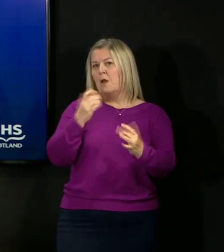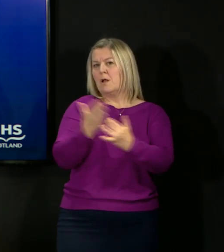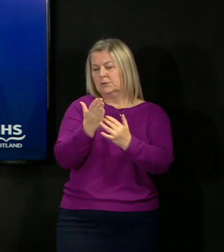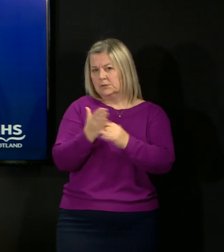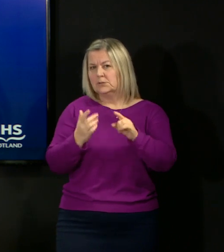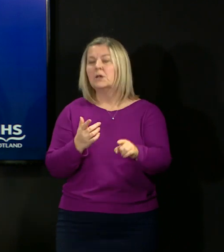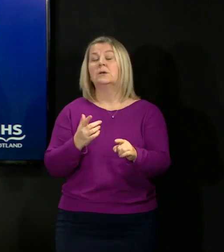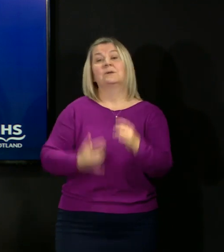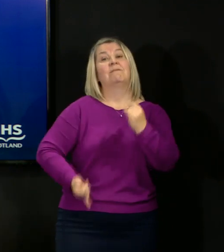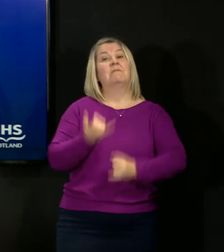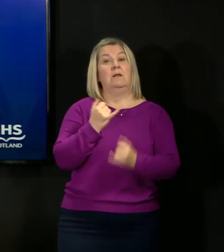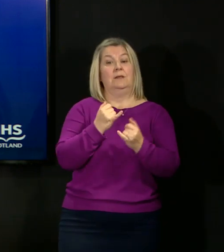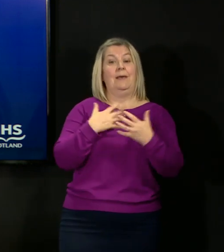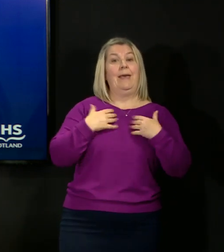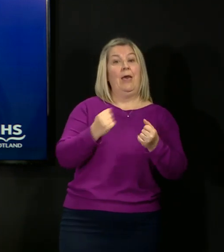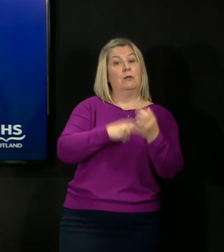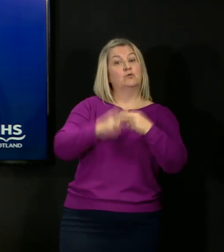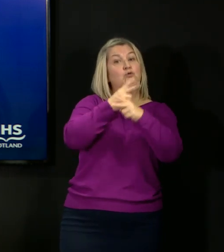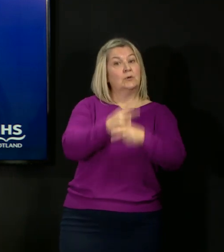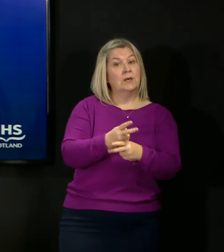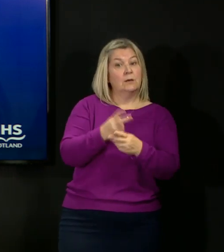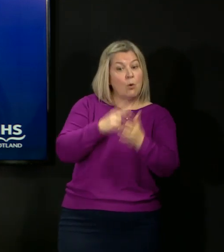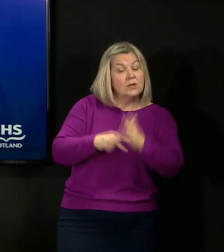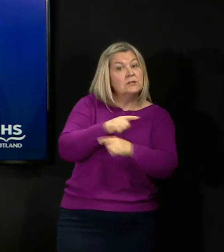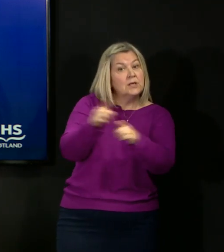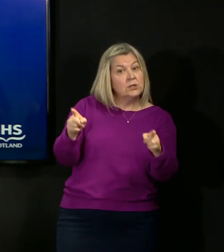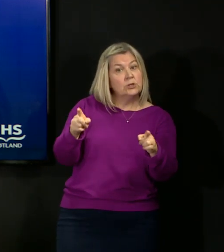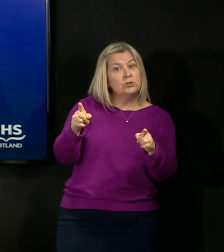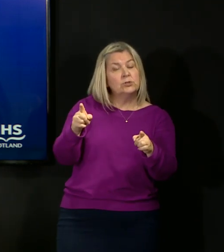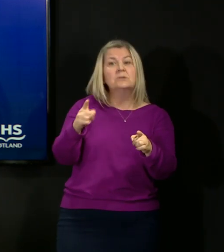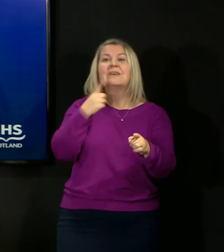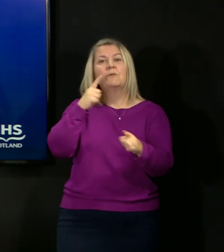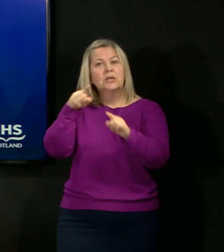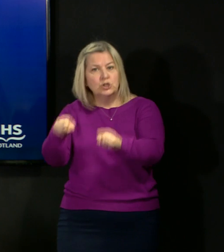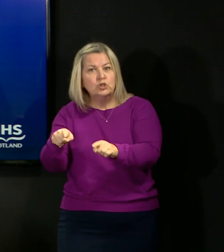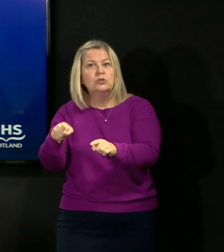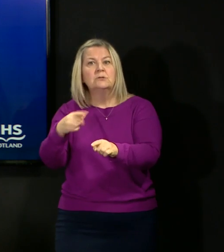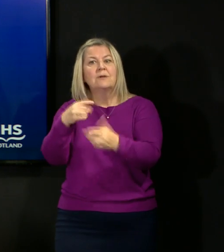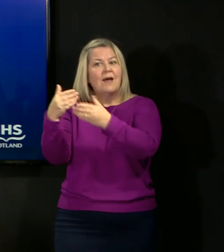organisations to help them support their workforce. Promis is a collaborative